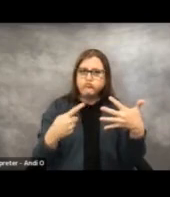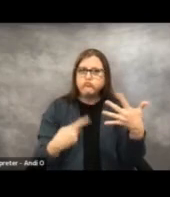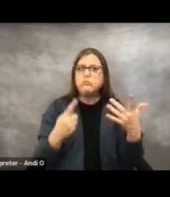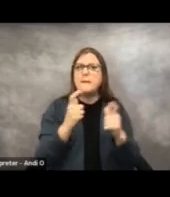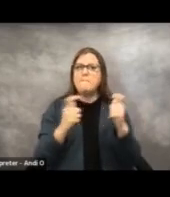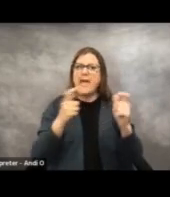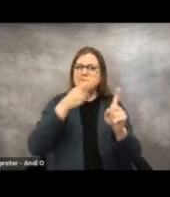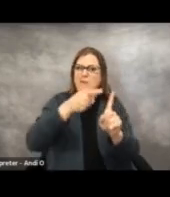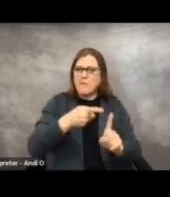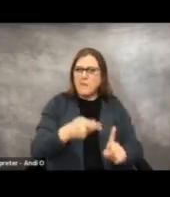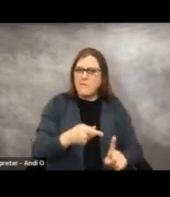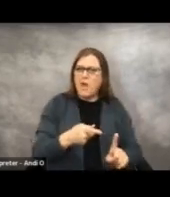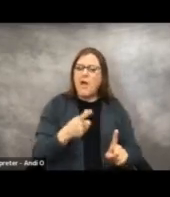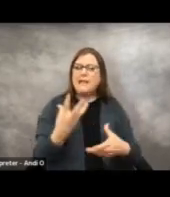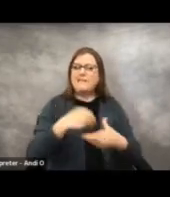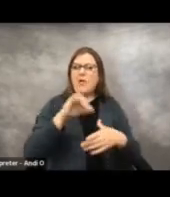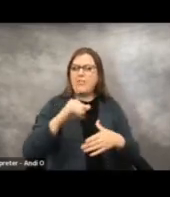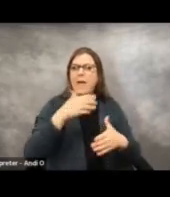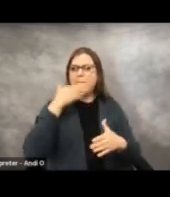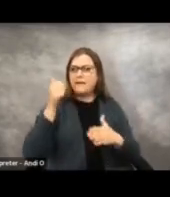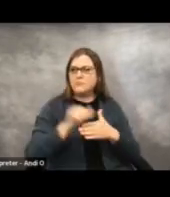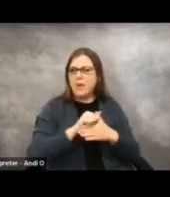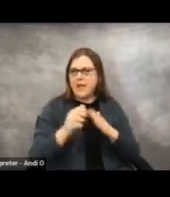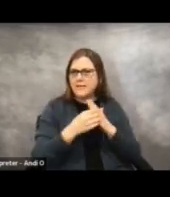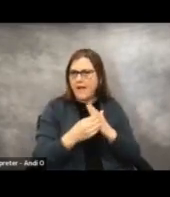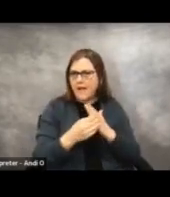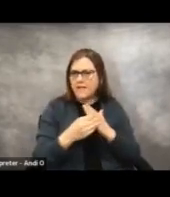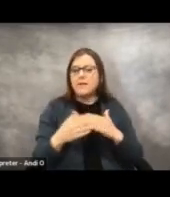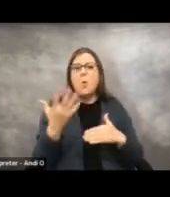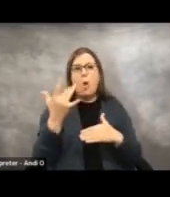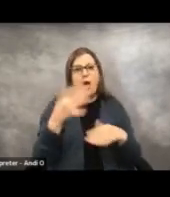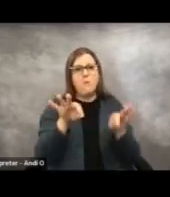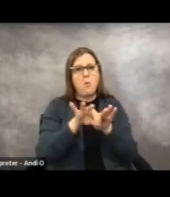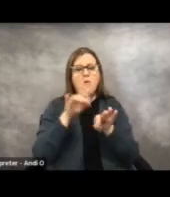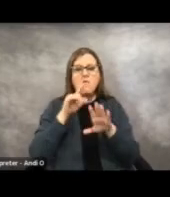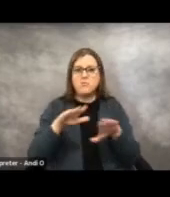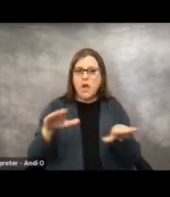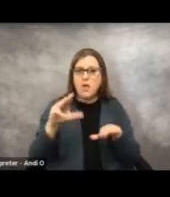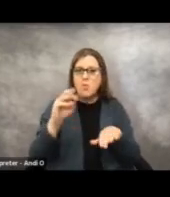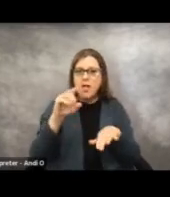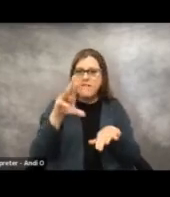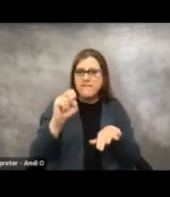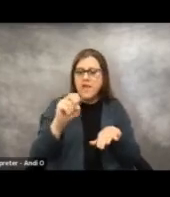Guide, which includes why it is important for child welfare personnel to be aware of the